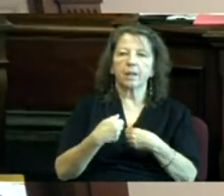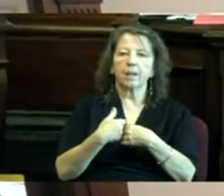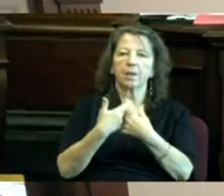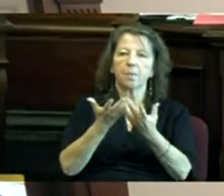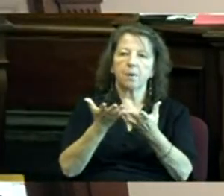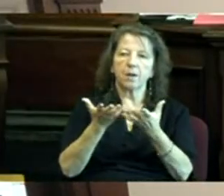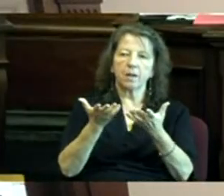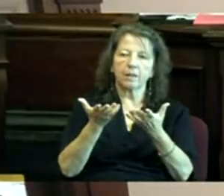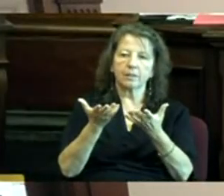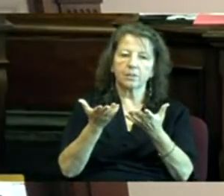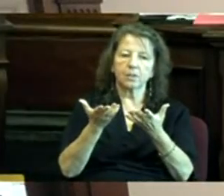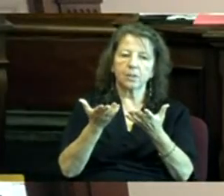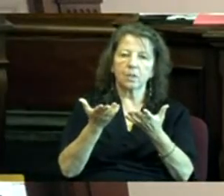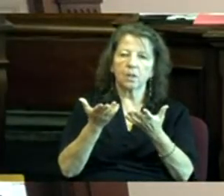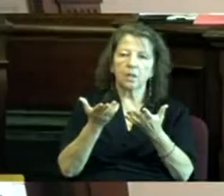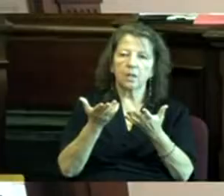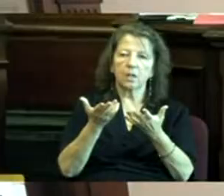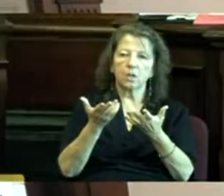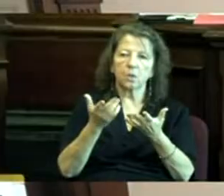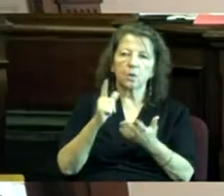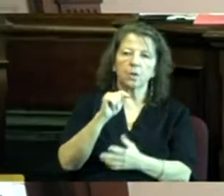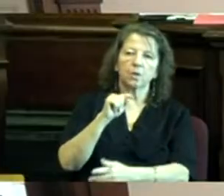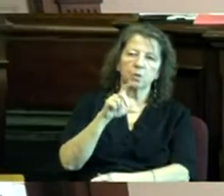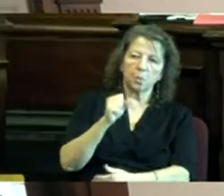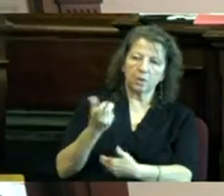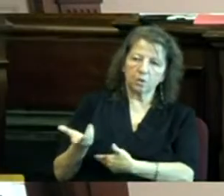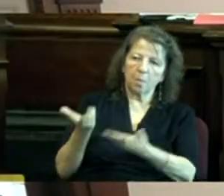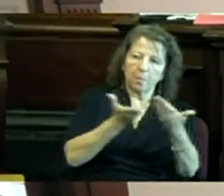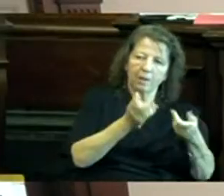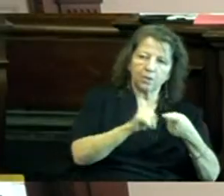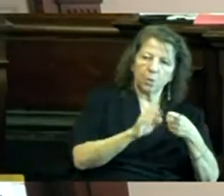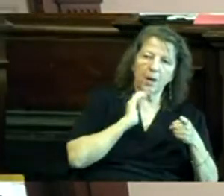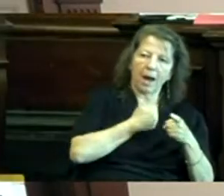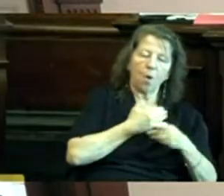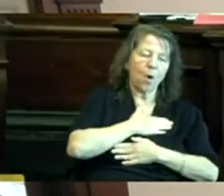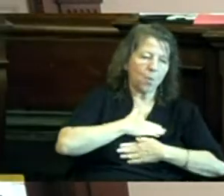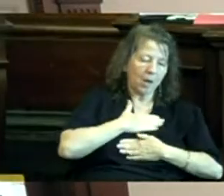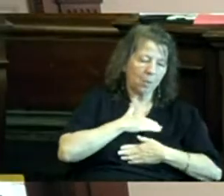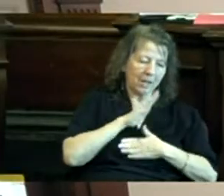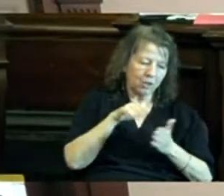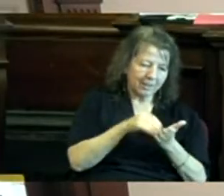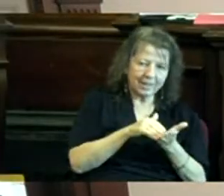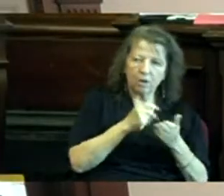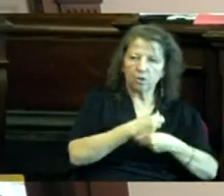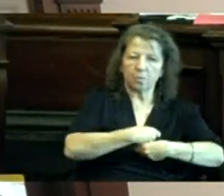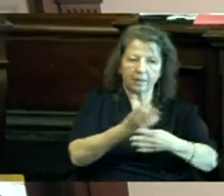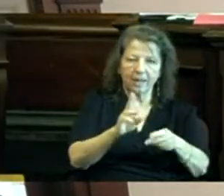they have a mobile tool Shed program, which brings a unit